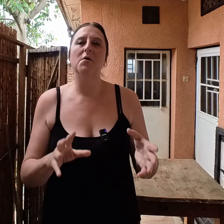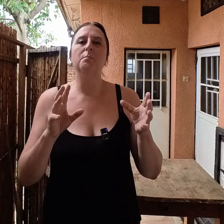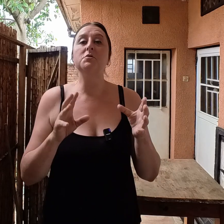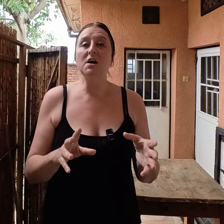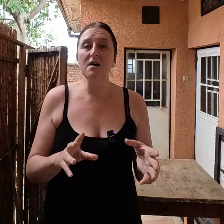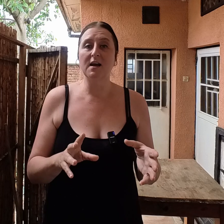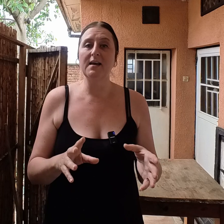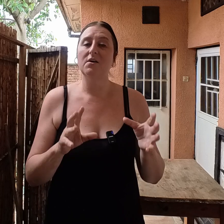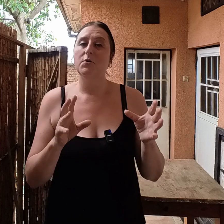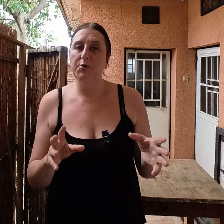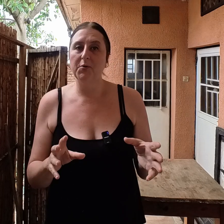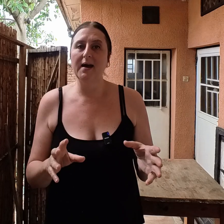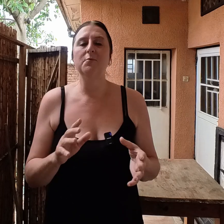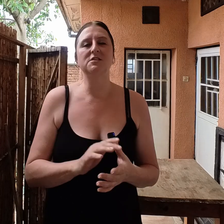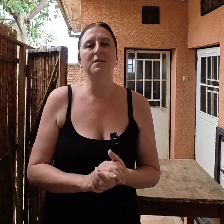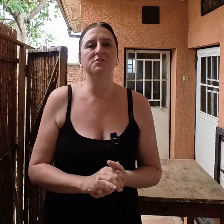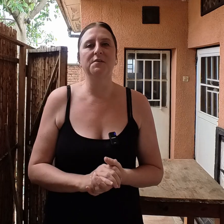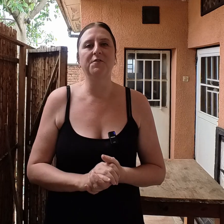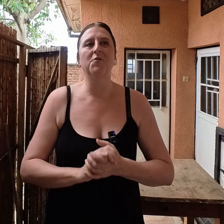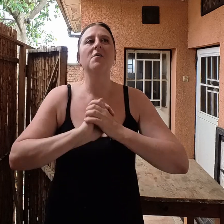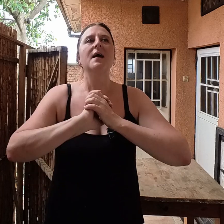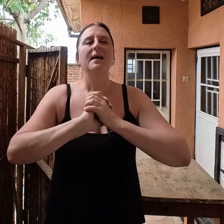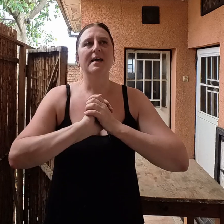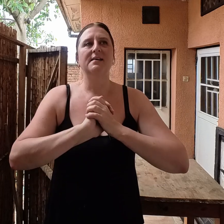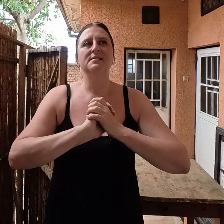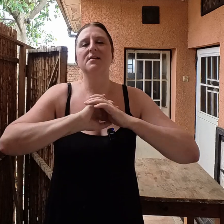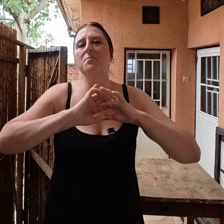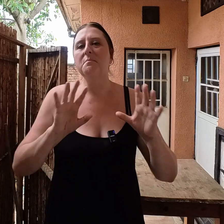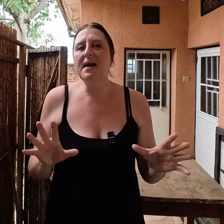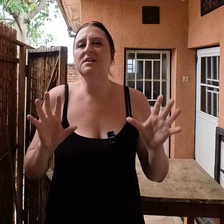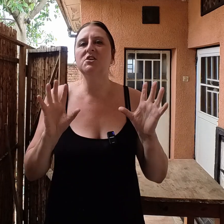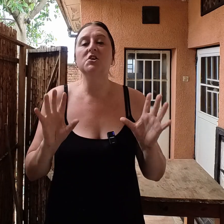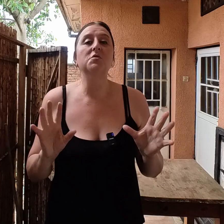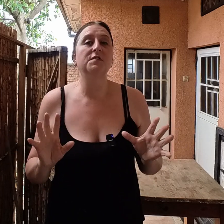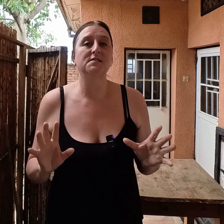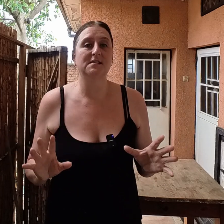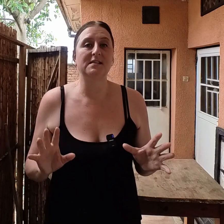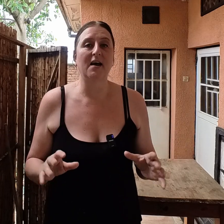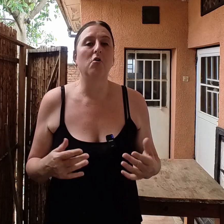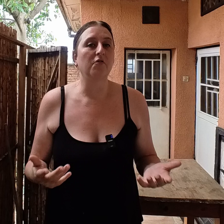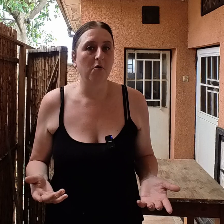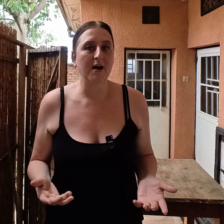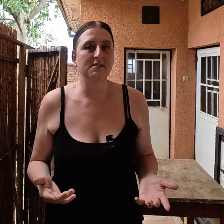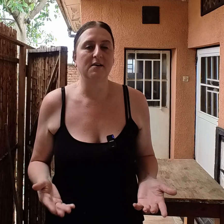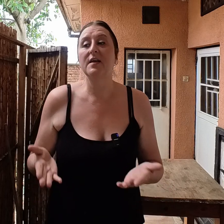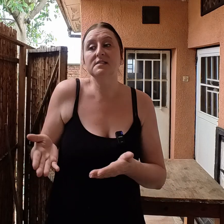So, Butare, Huye, which I mentioned before is the major university town of Rwanda. That's